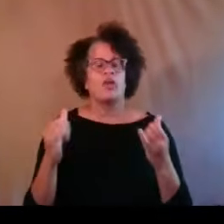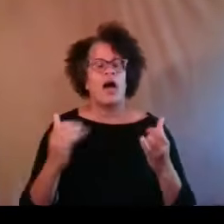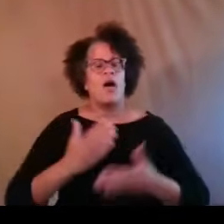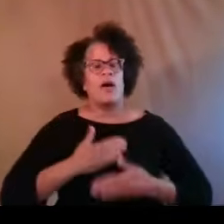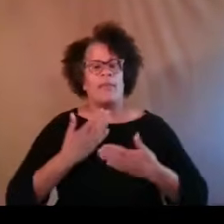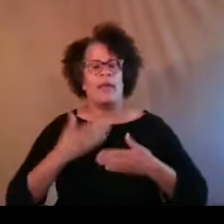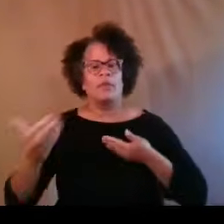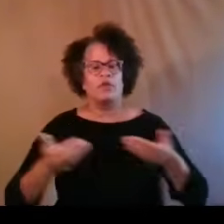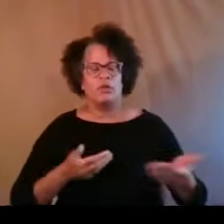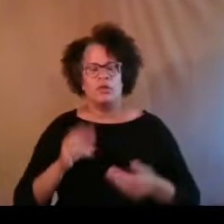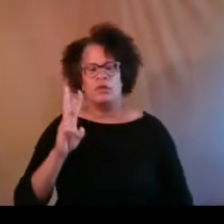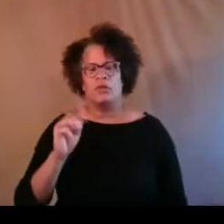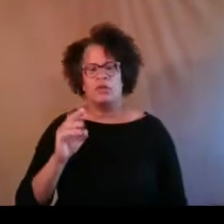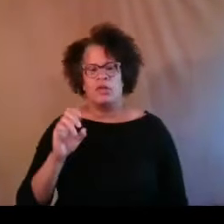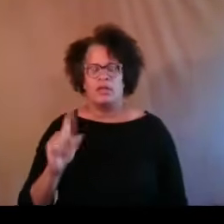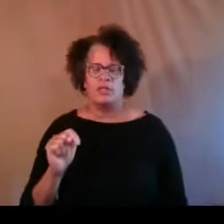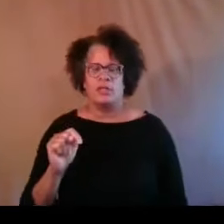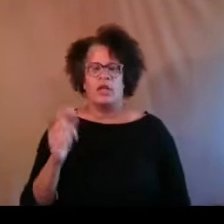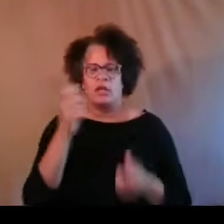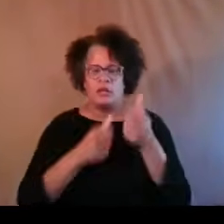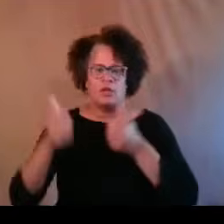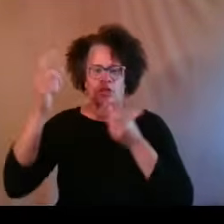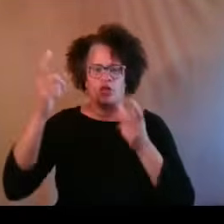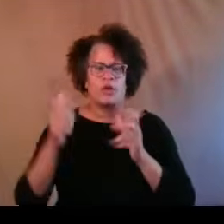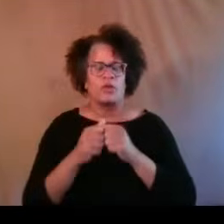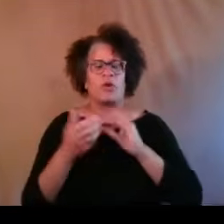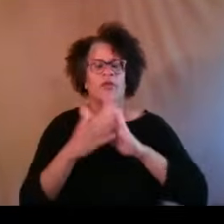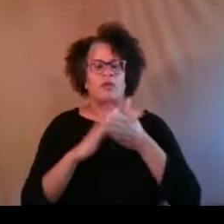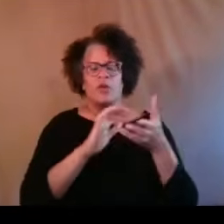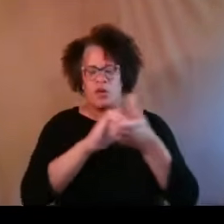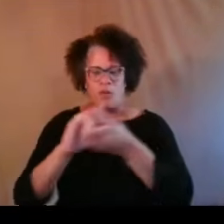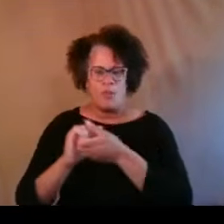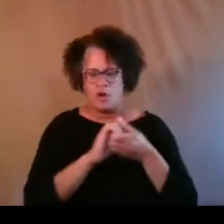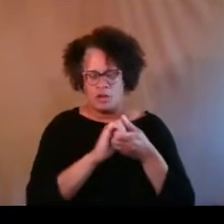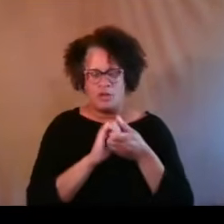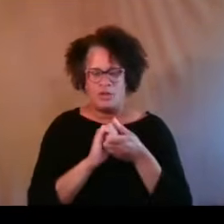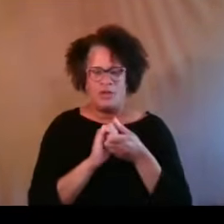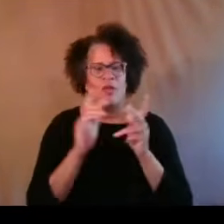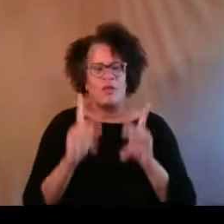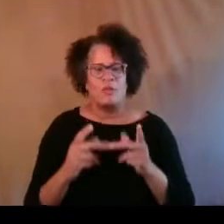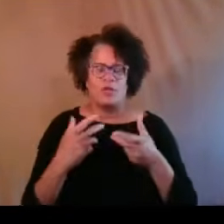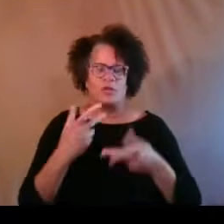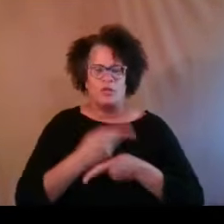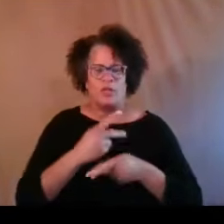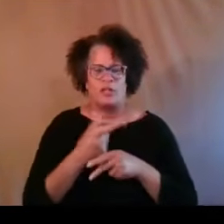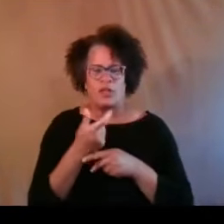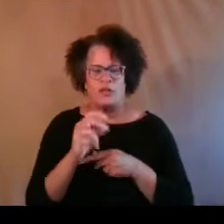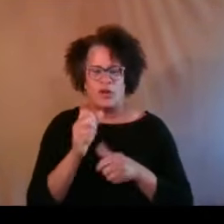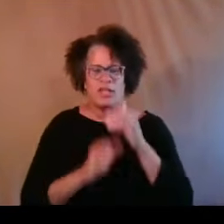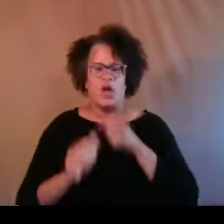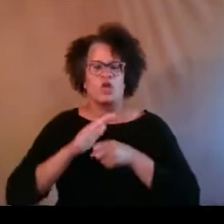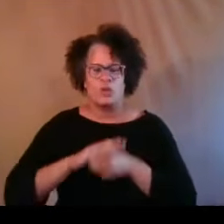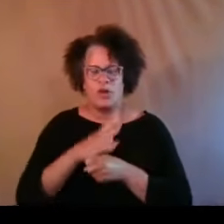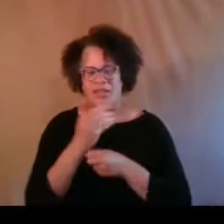WNET's Director of Community Partnerships, the curator of Grace Under Pressure and tonight's moderator,